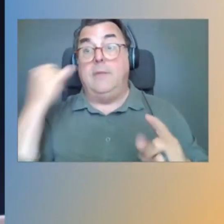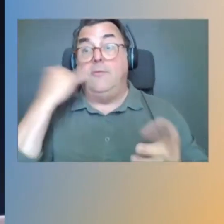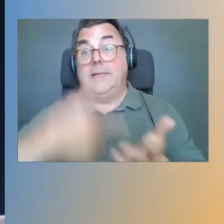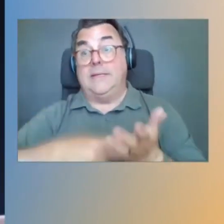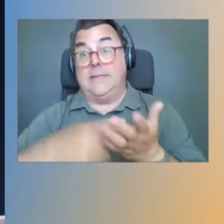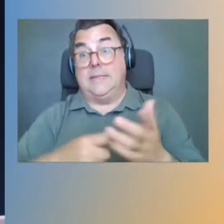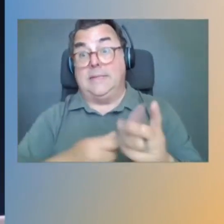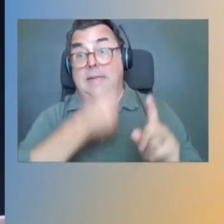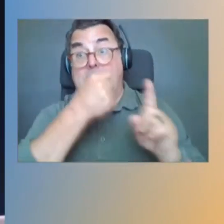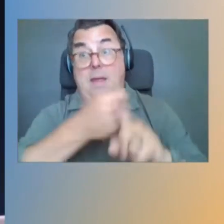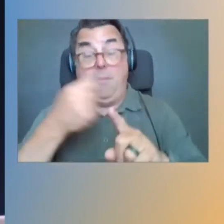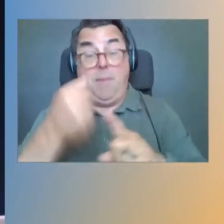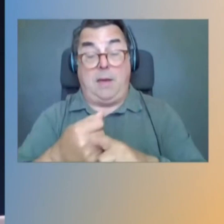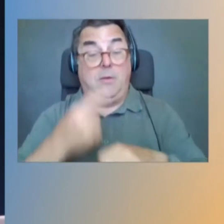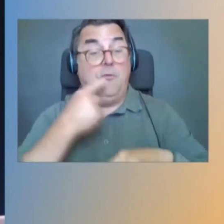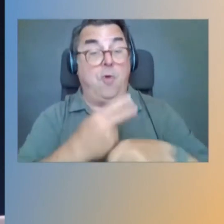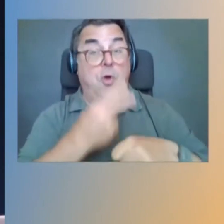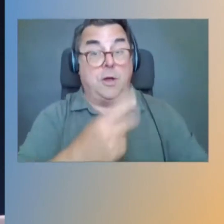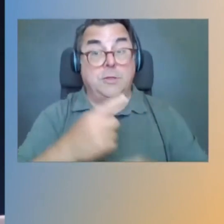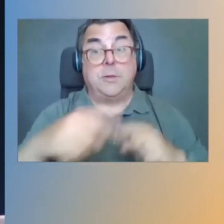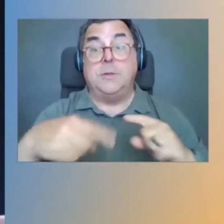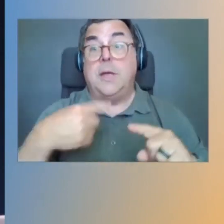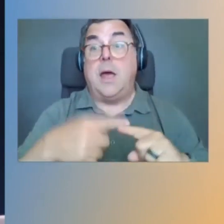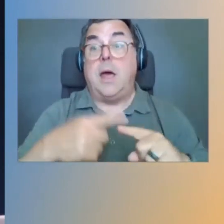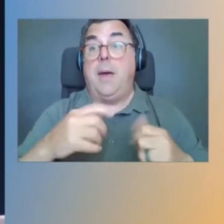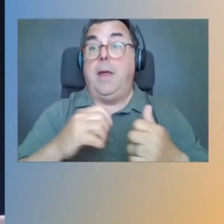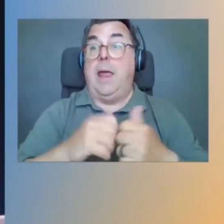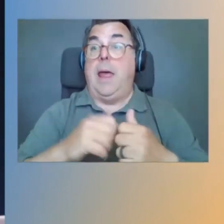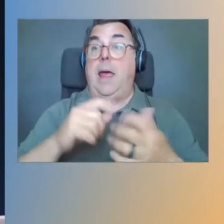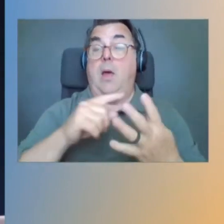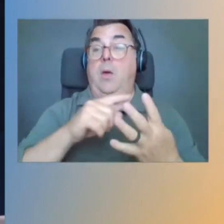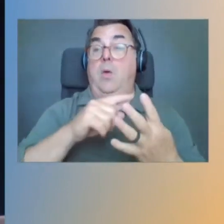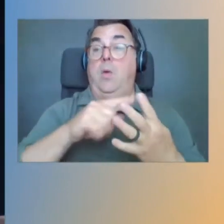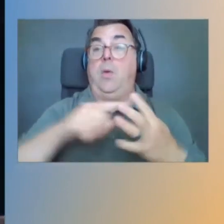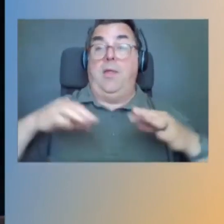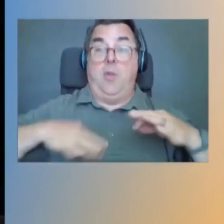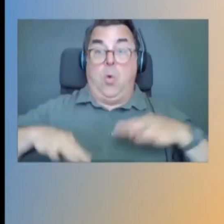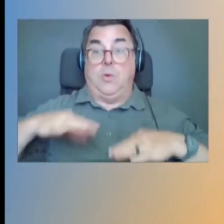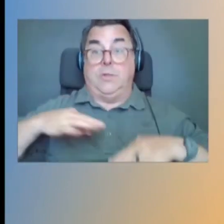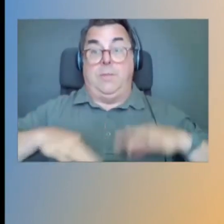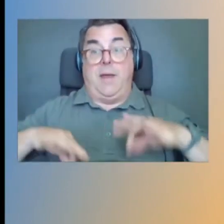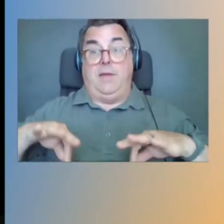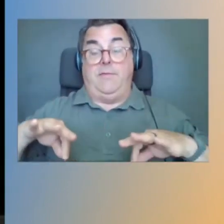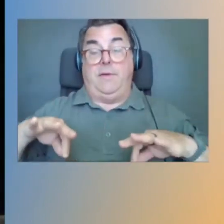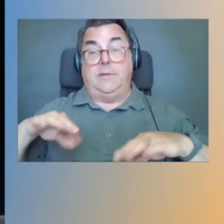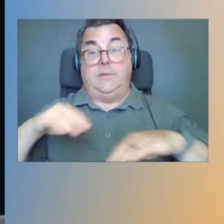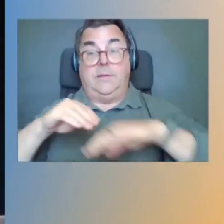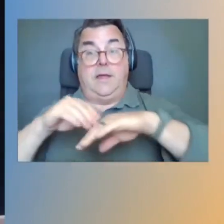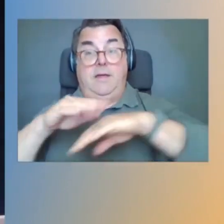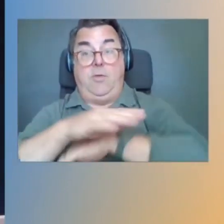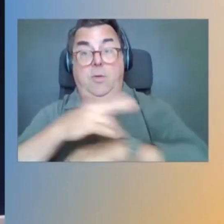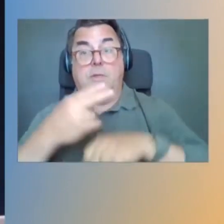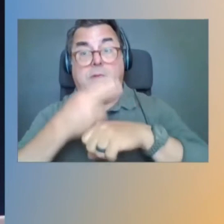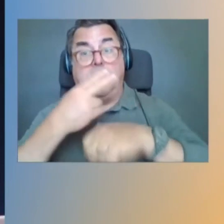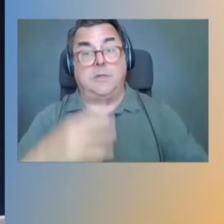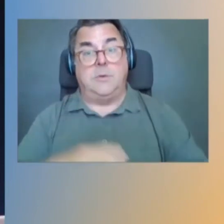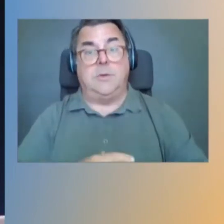to customers about how these benefits can translate into customers, I think it's really, really key